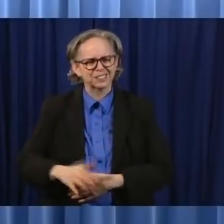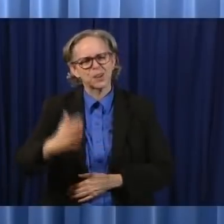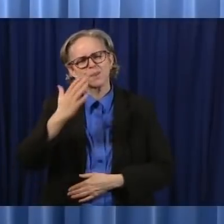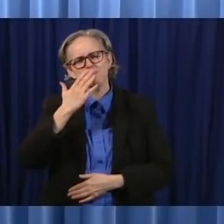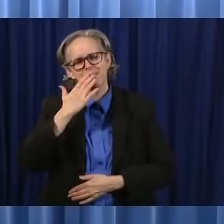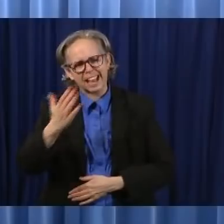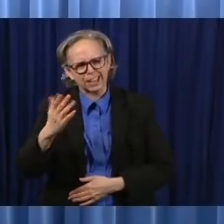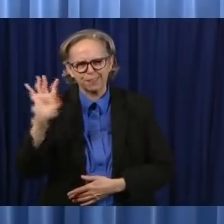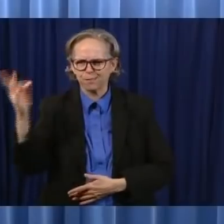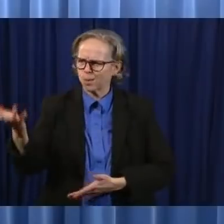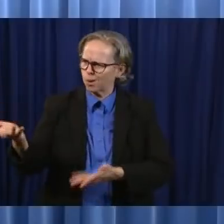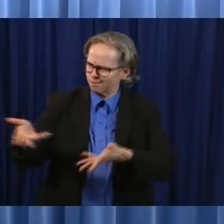SHE IS RIGHT.